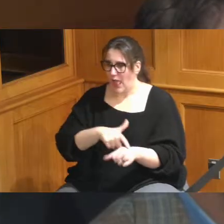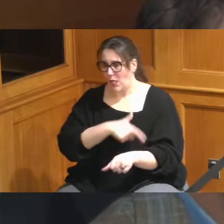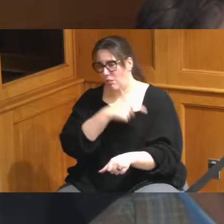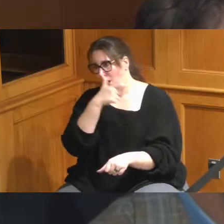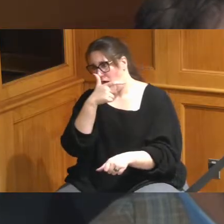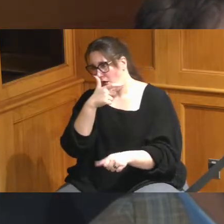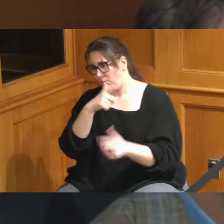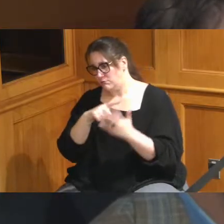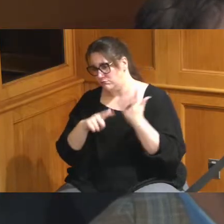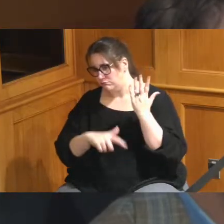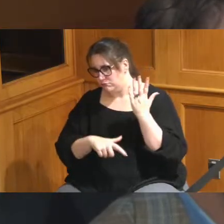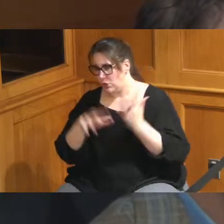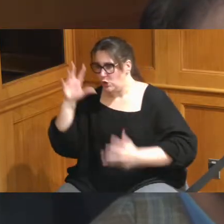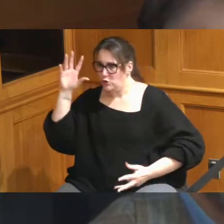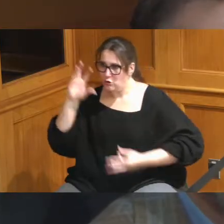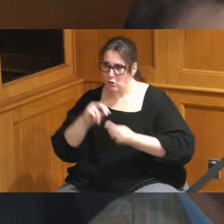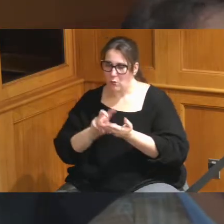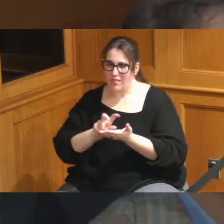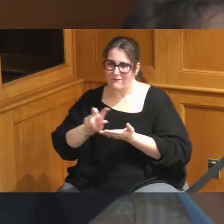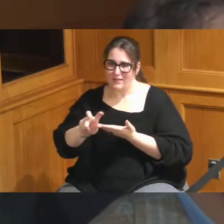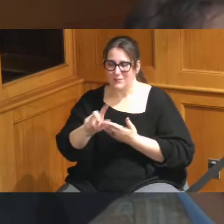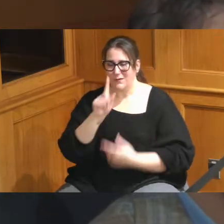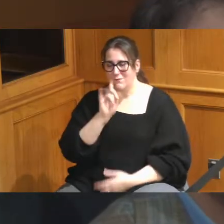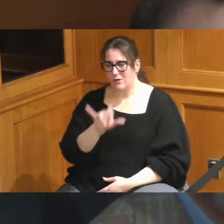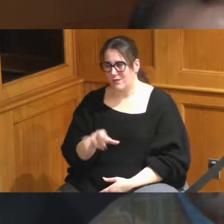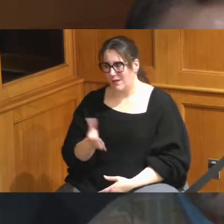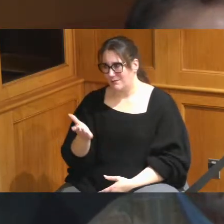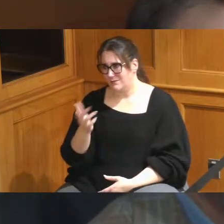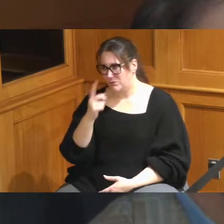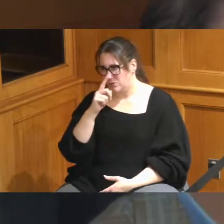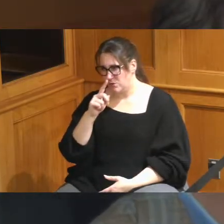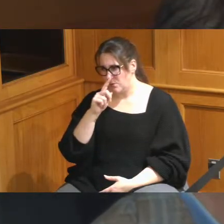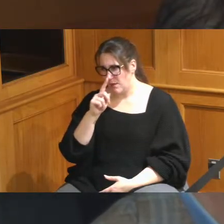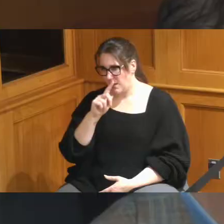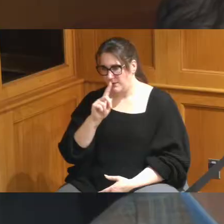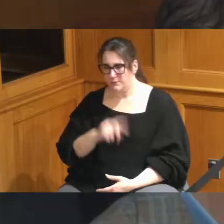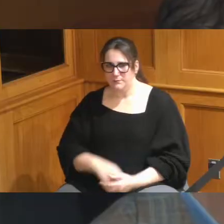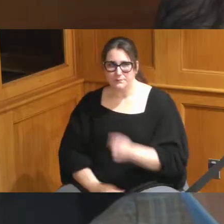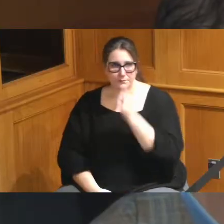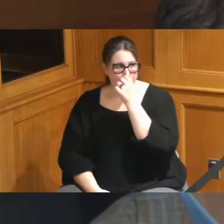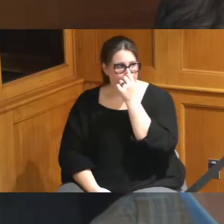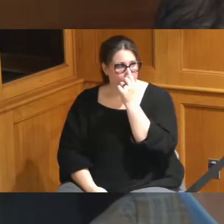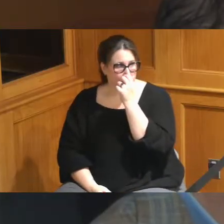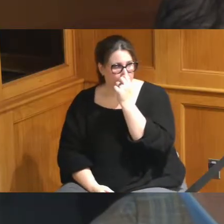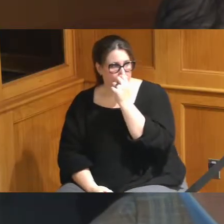and then what's the total investment maybe that will expand over the next 11 years. Uh,